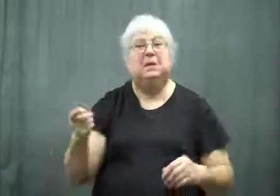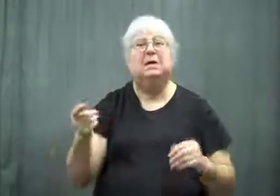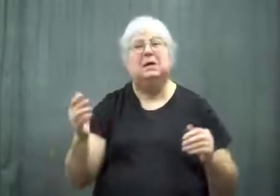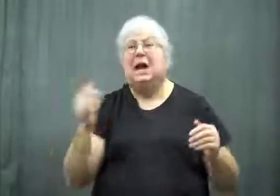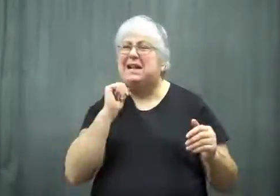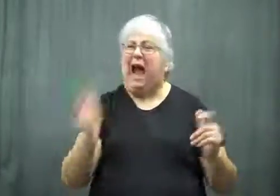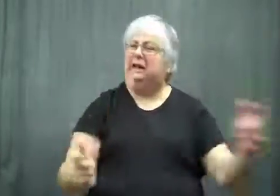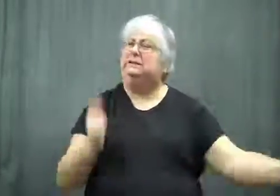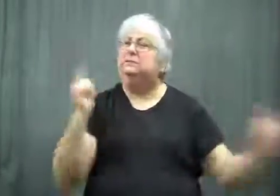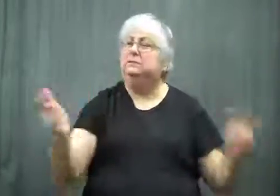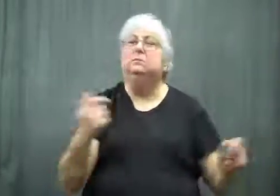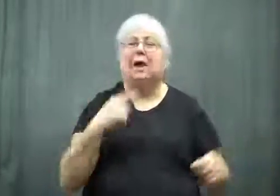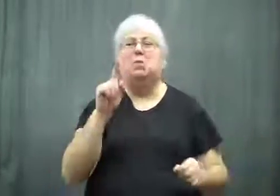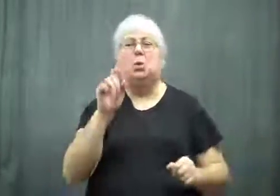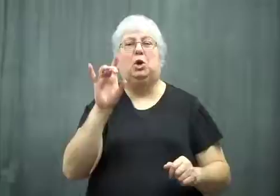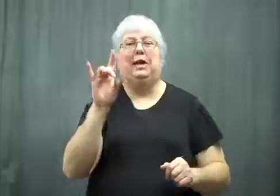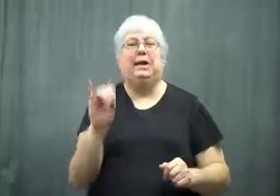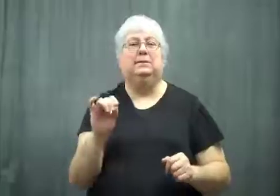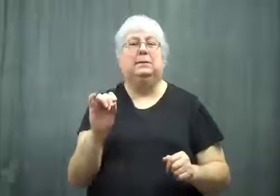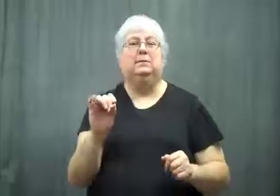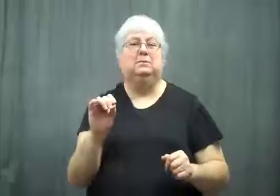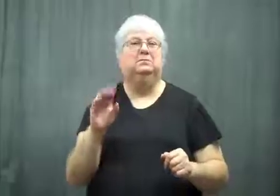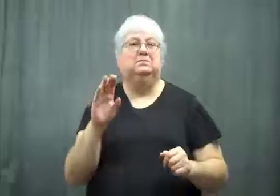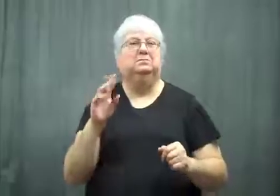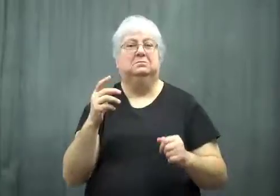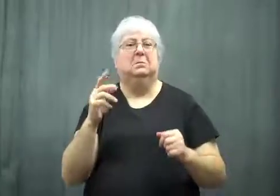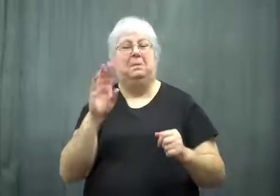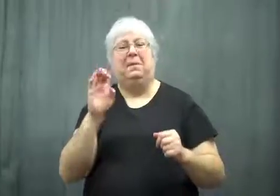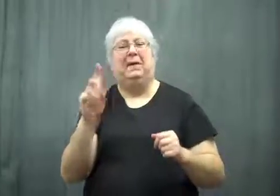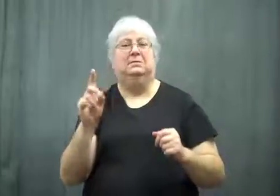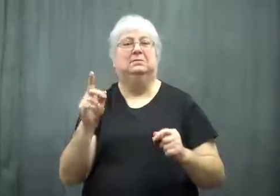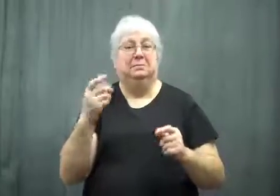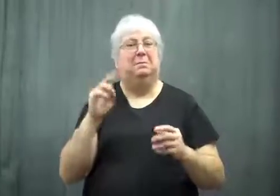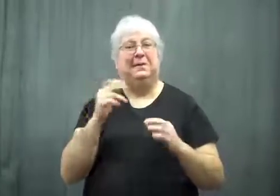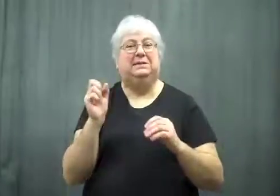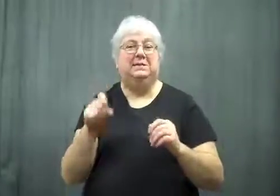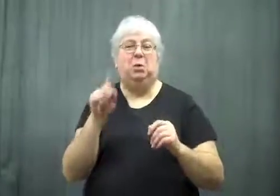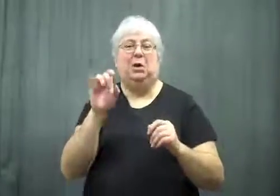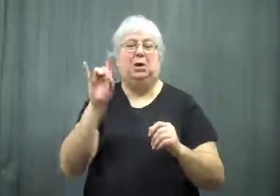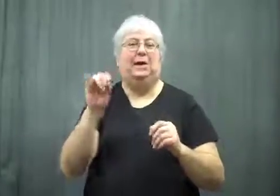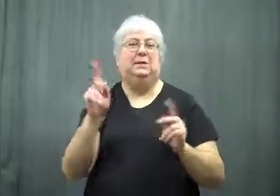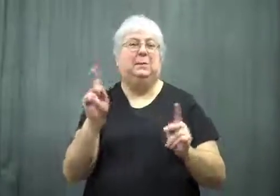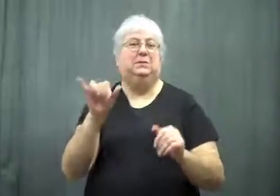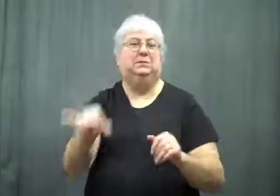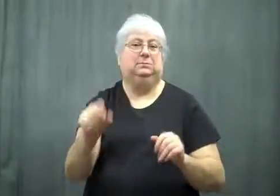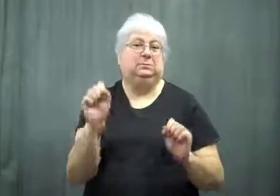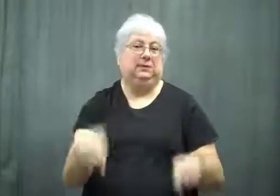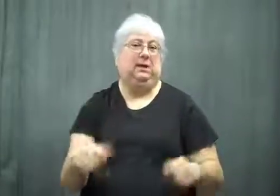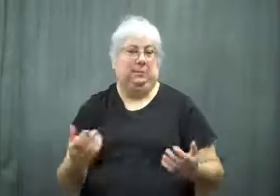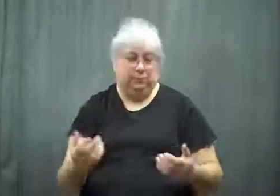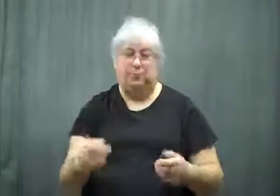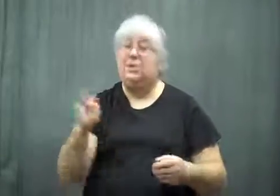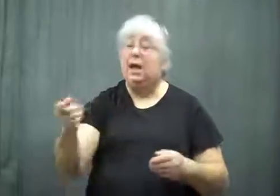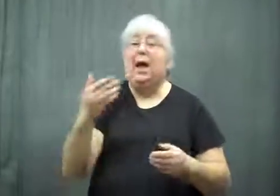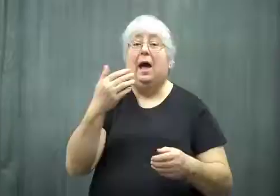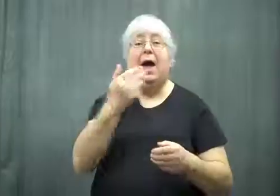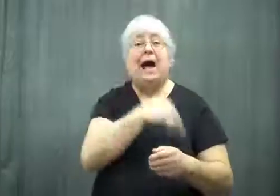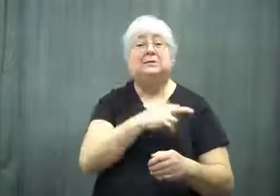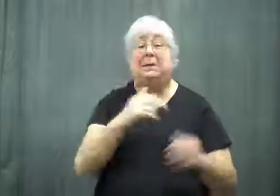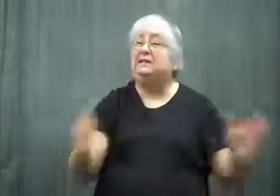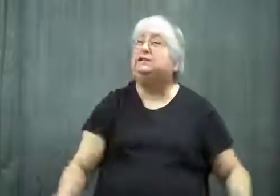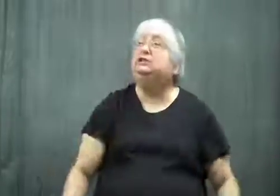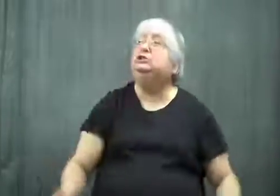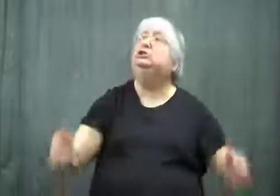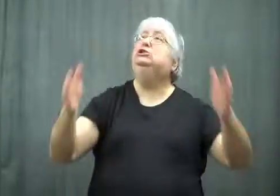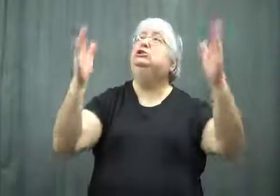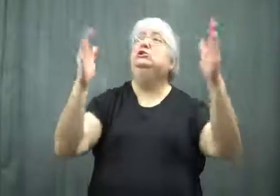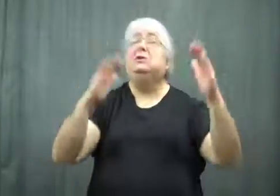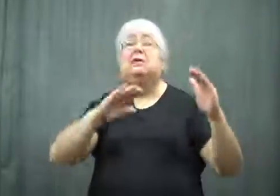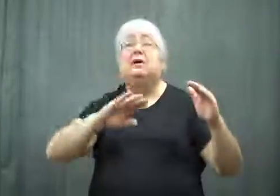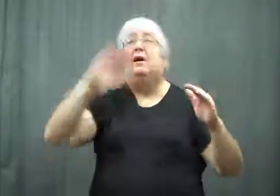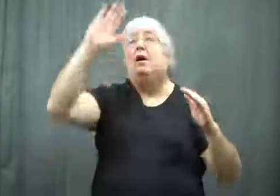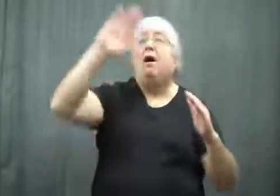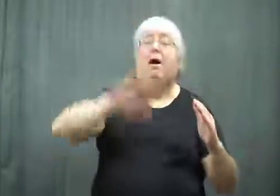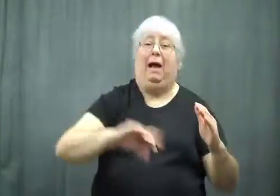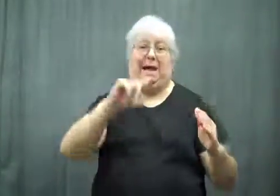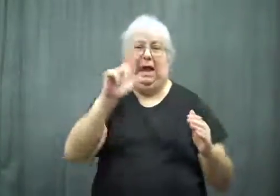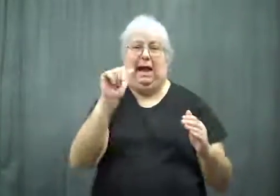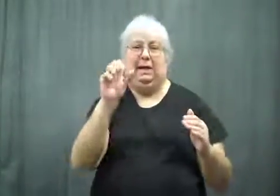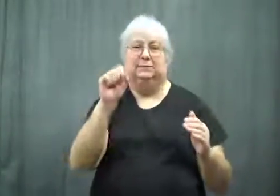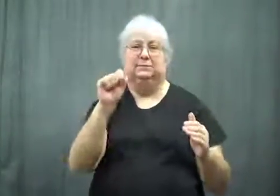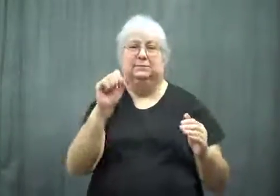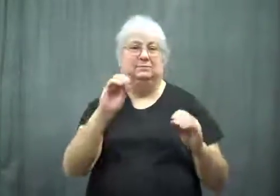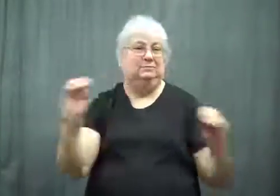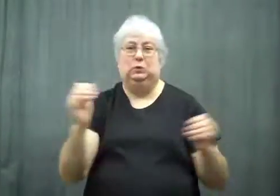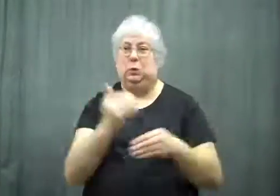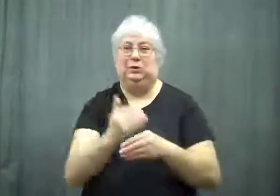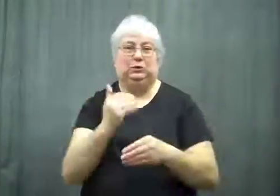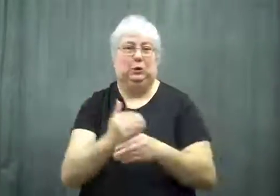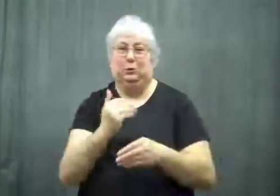It's not a huge hospital; it has 180 beds for that many patients.